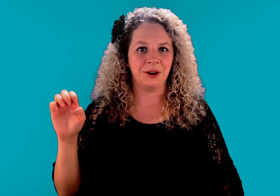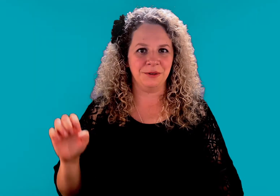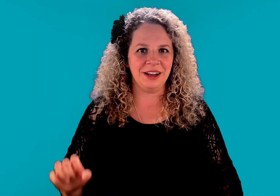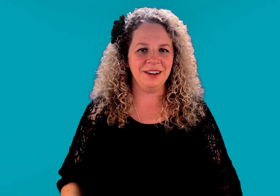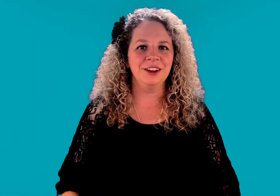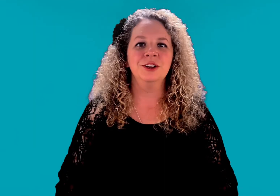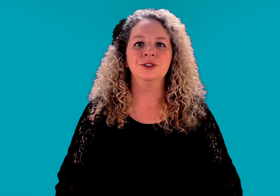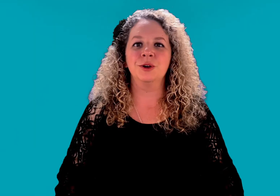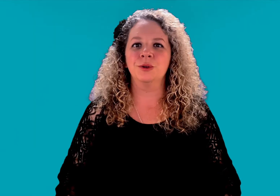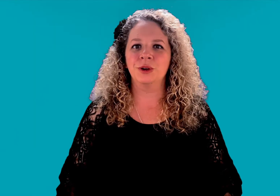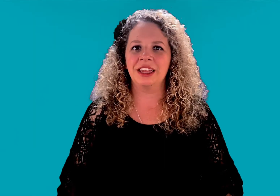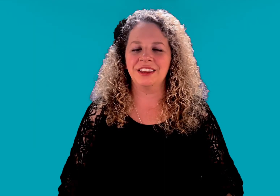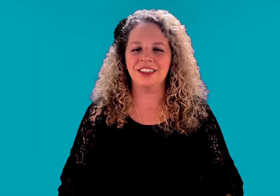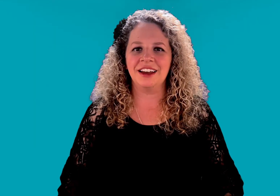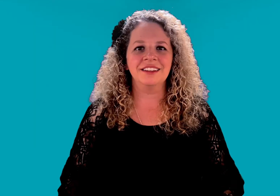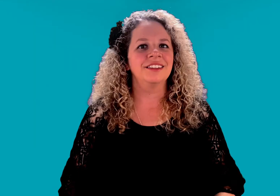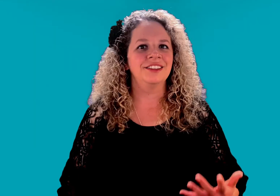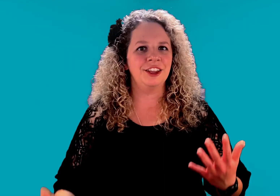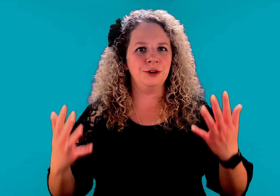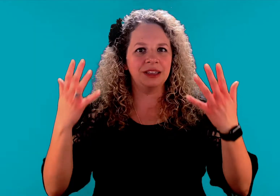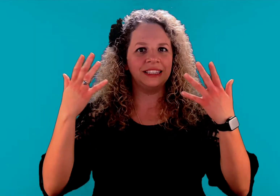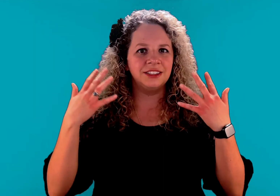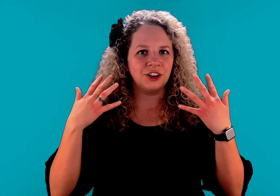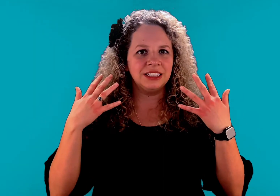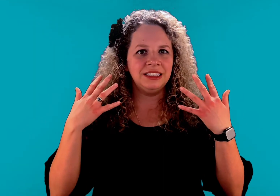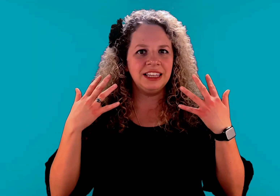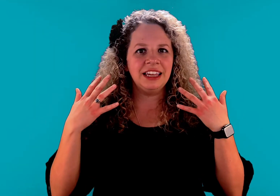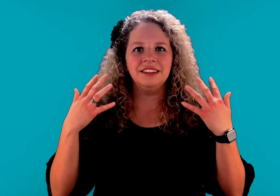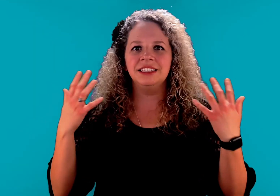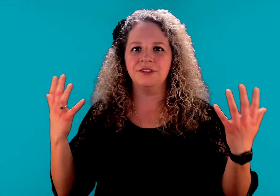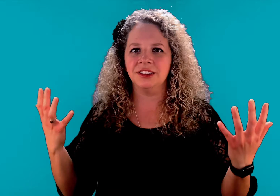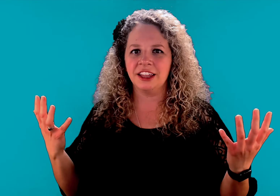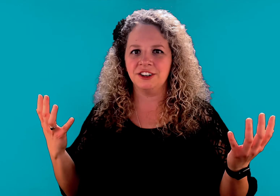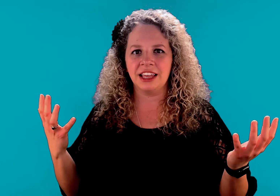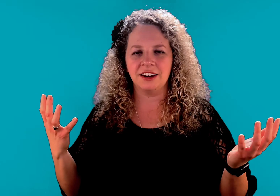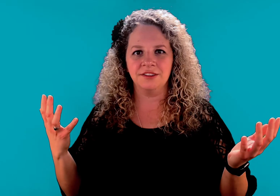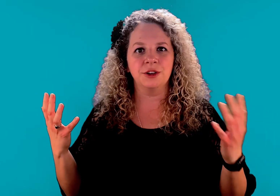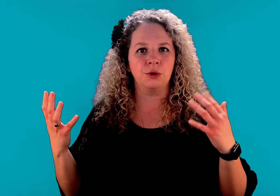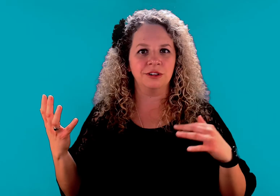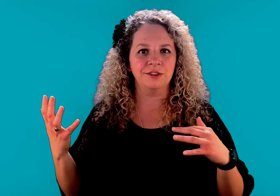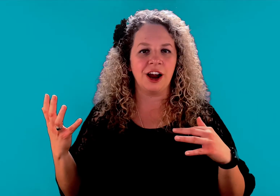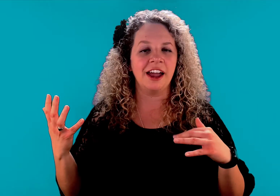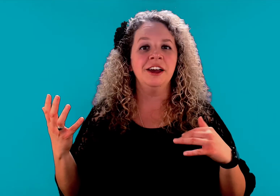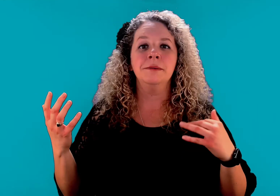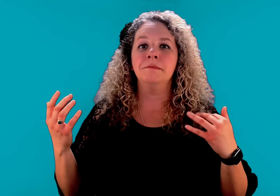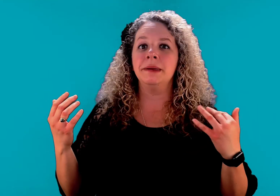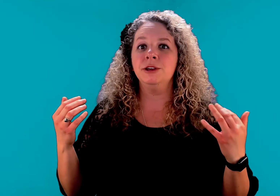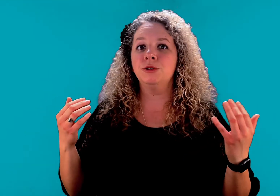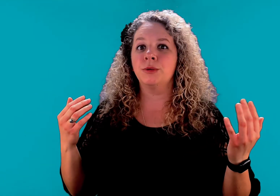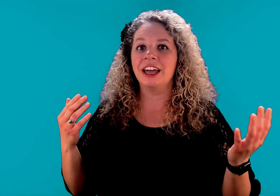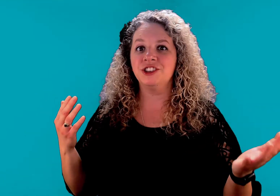Alright, so looking at that then you can start seeing different letters out of the corner of your eye. Maybe you don't catch